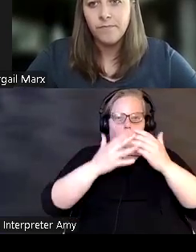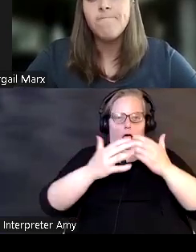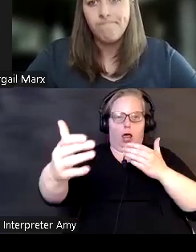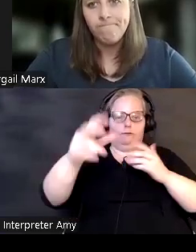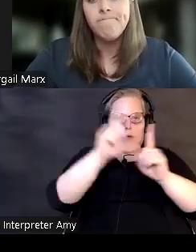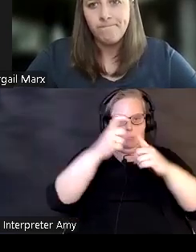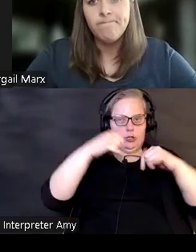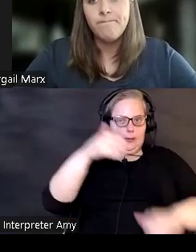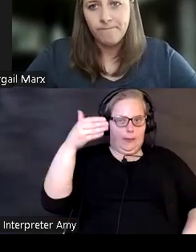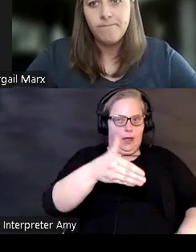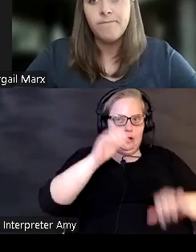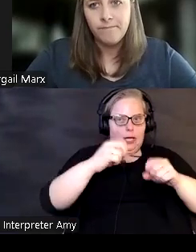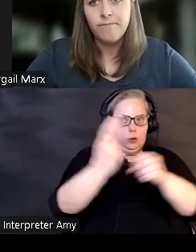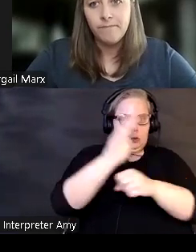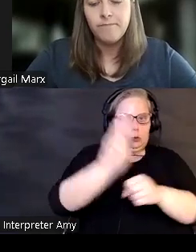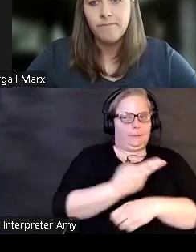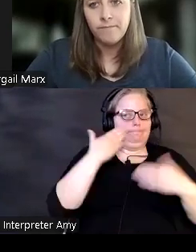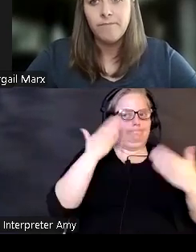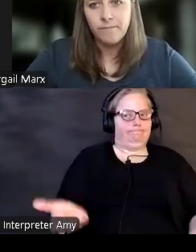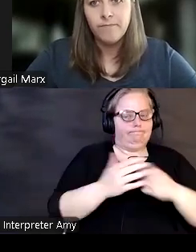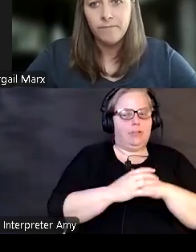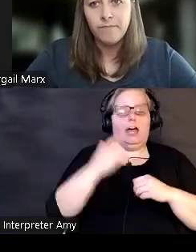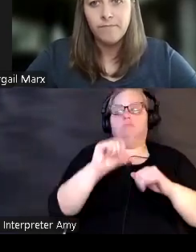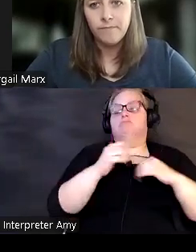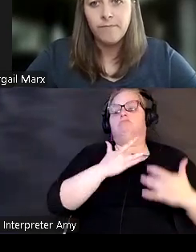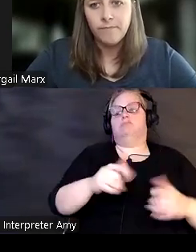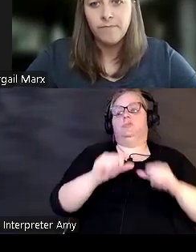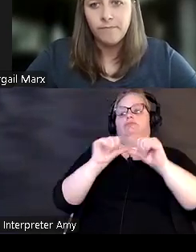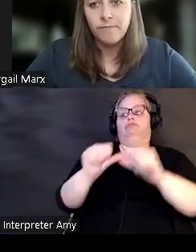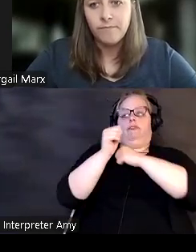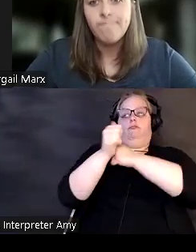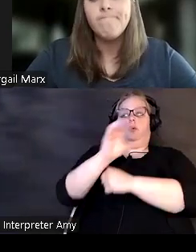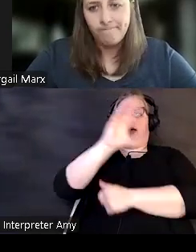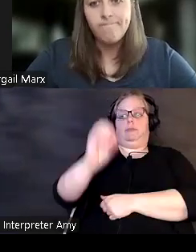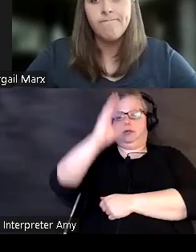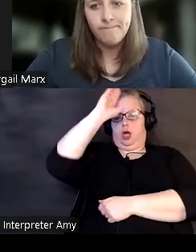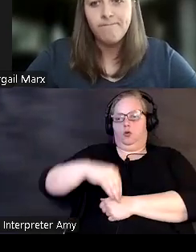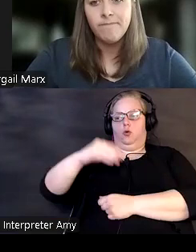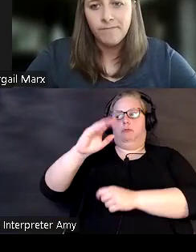So I tend to stick with ones from companies that I know have been around a long time because